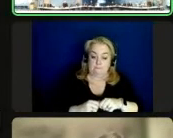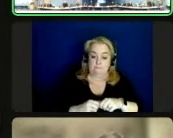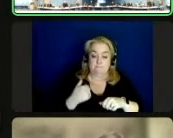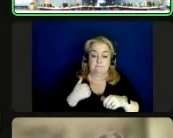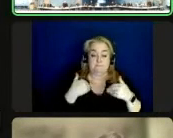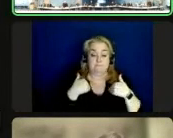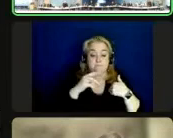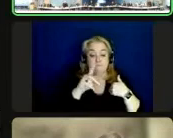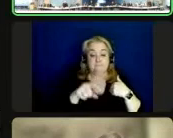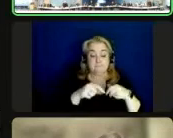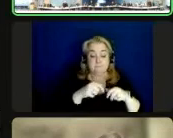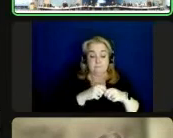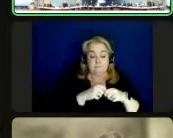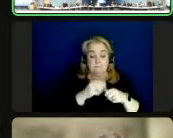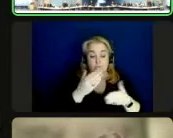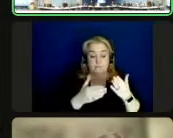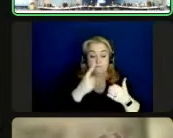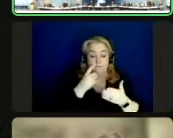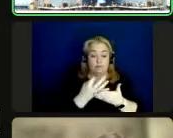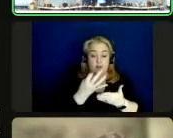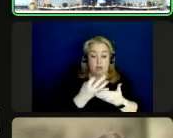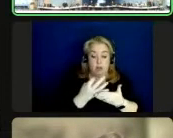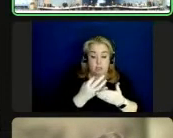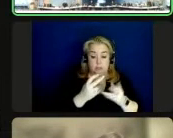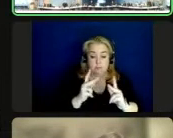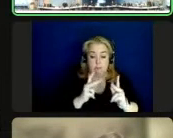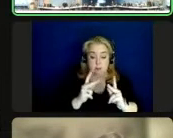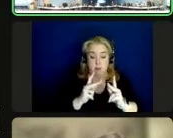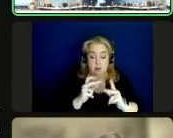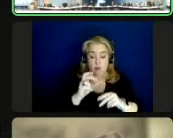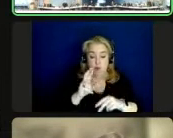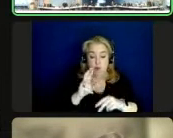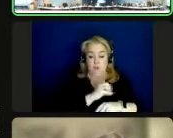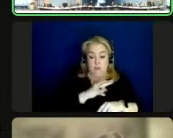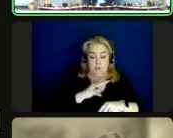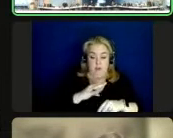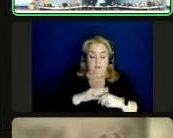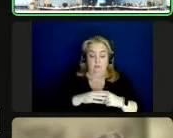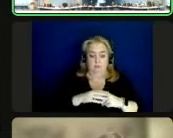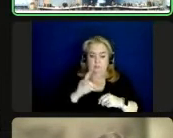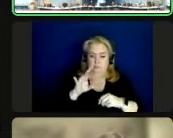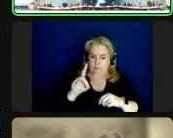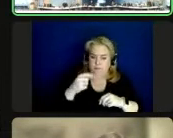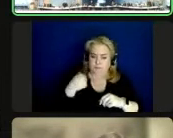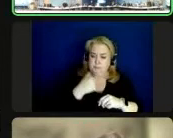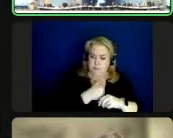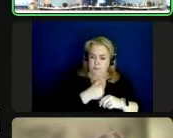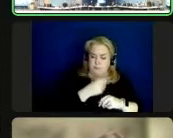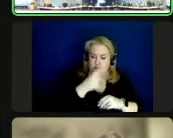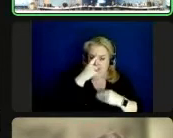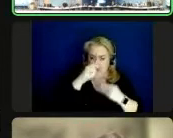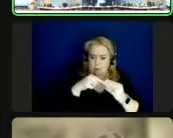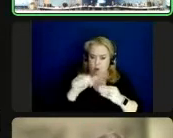WE WANTED TO VALIDATE THAT AS WELL. THANK YOU.